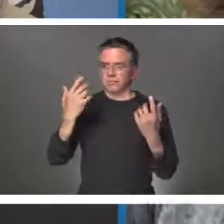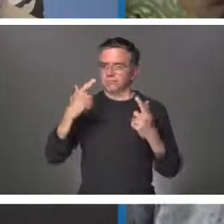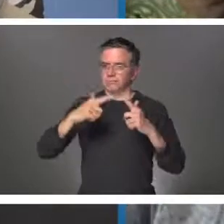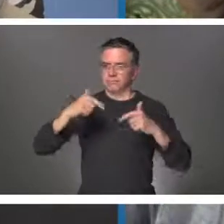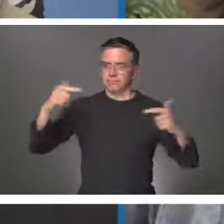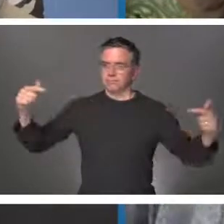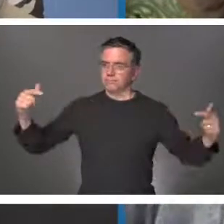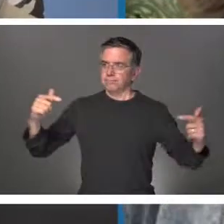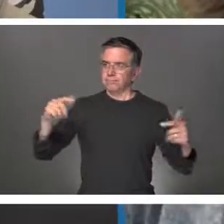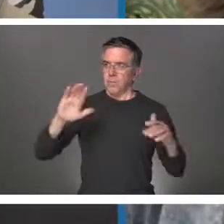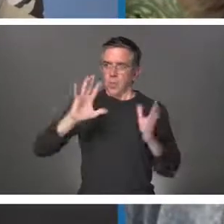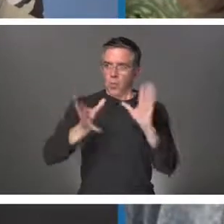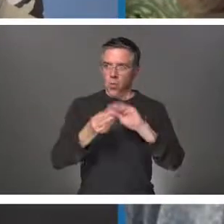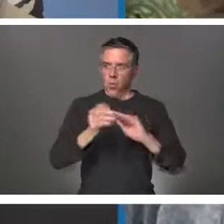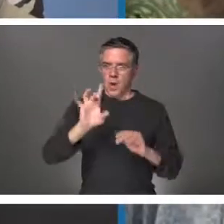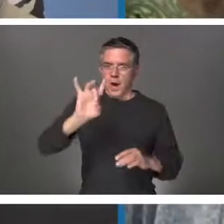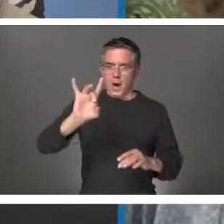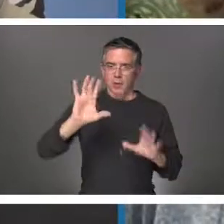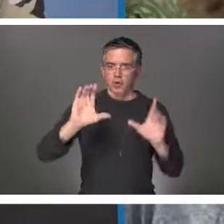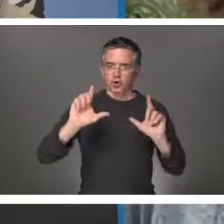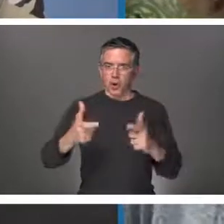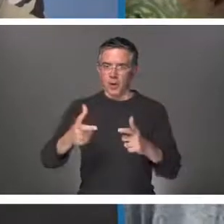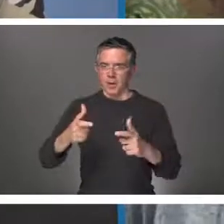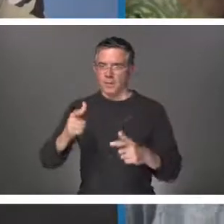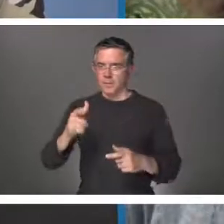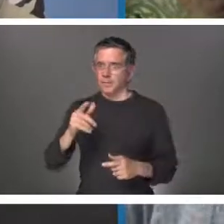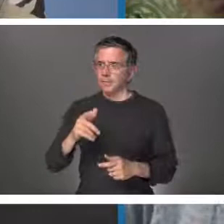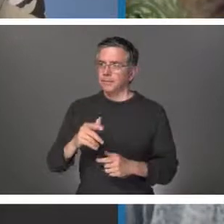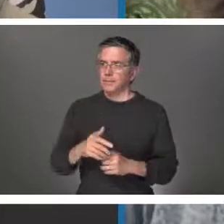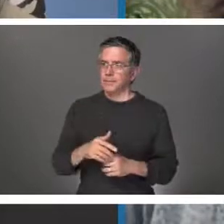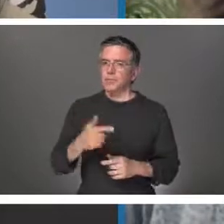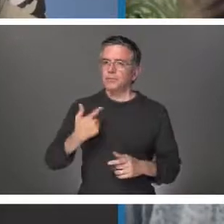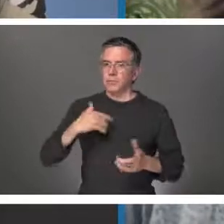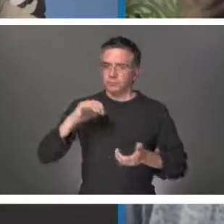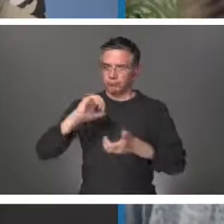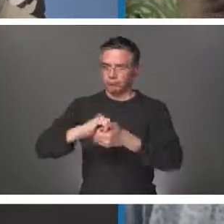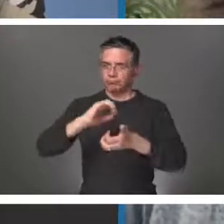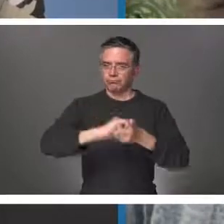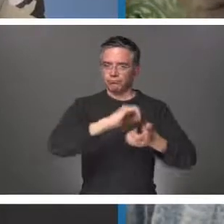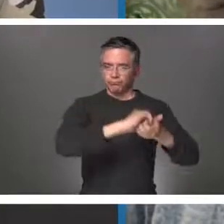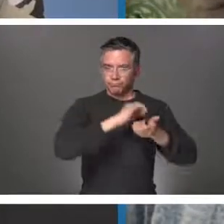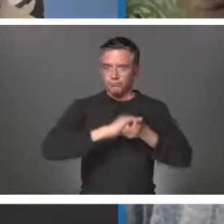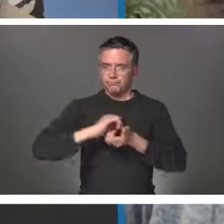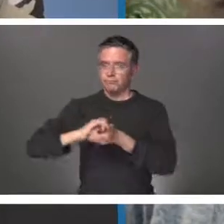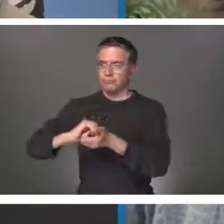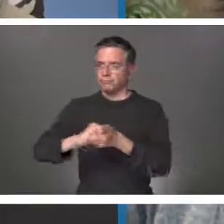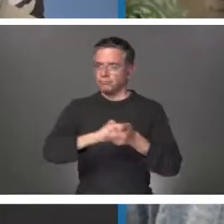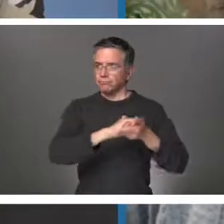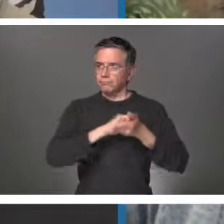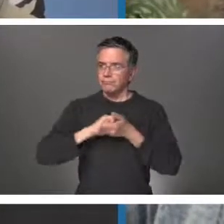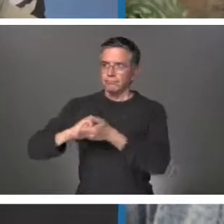in the North Sound region, and one of our basic premises is that people who are impacted